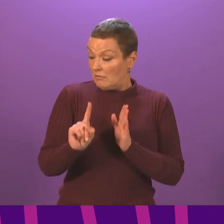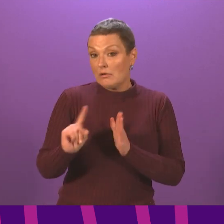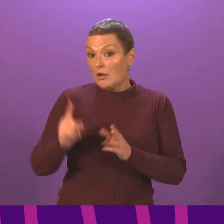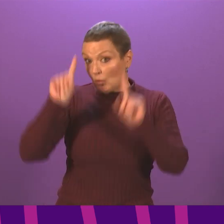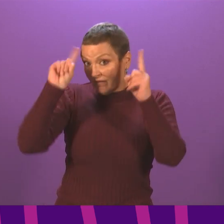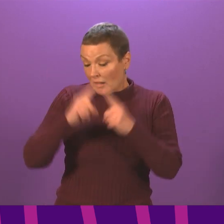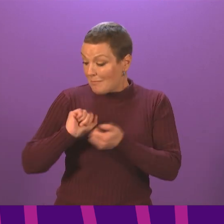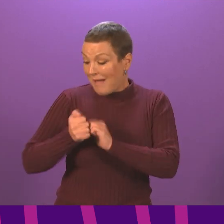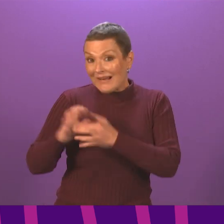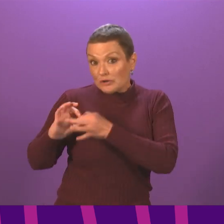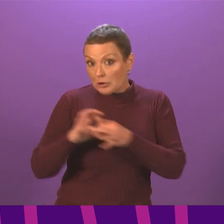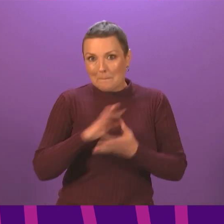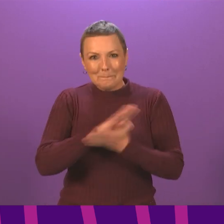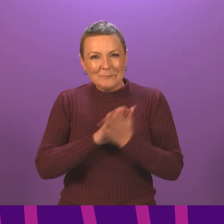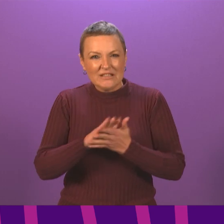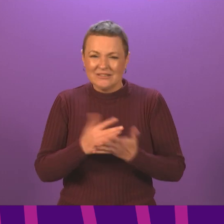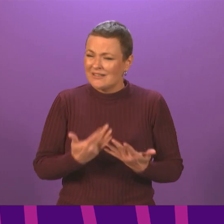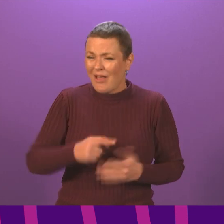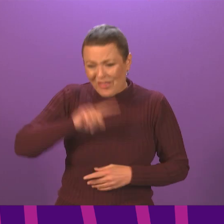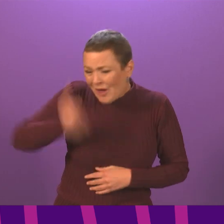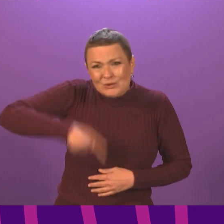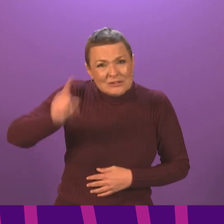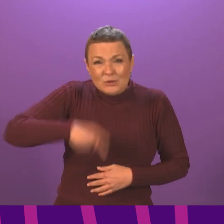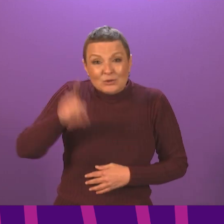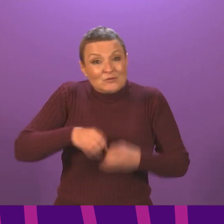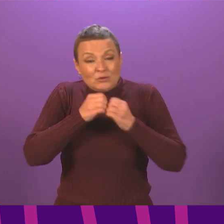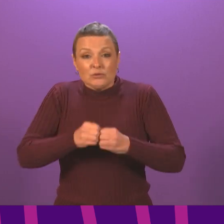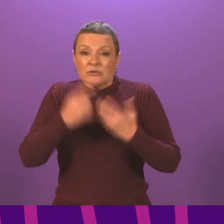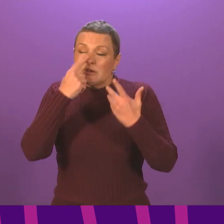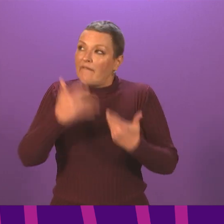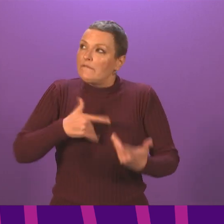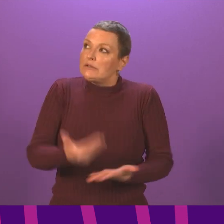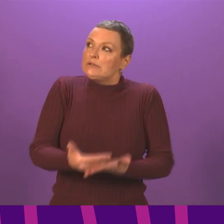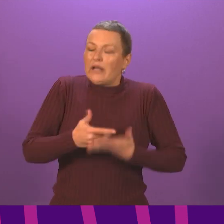our universities, so that tens of thousands of students can travel to their family homes